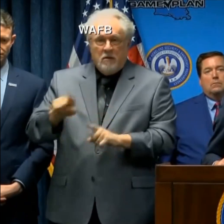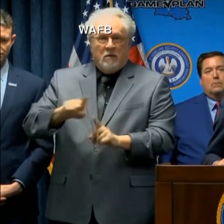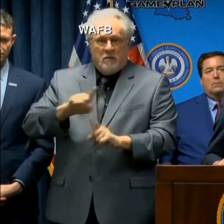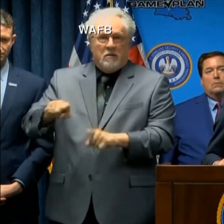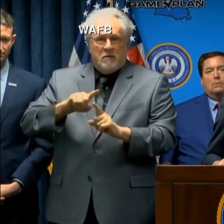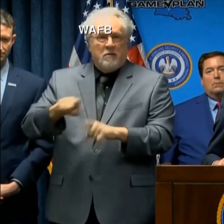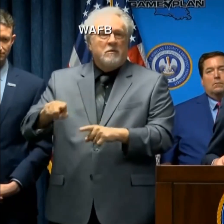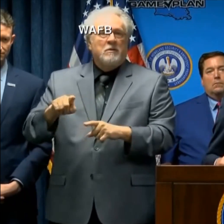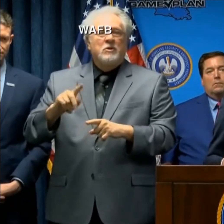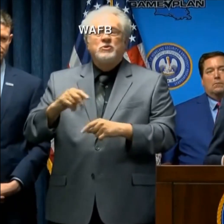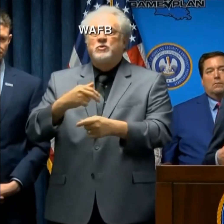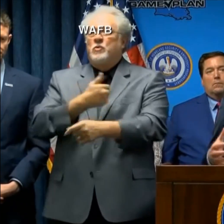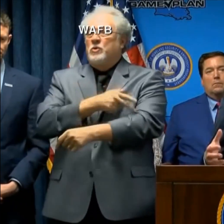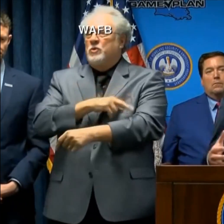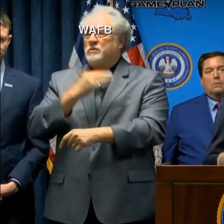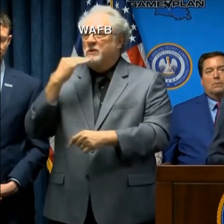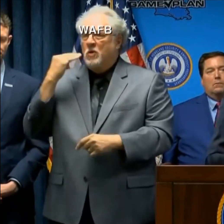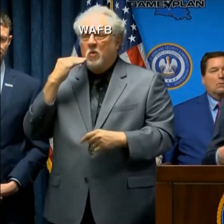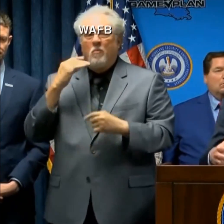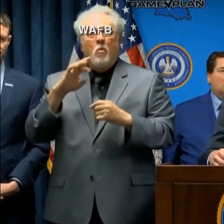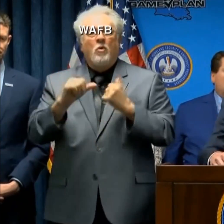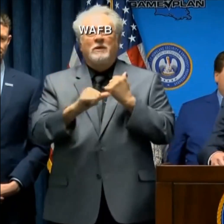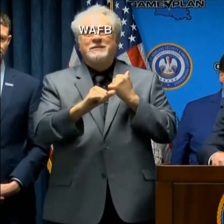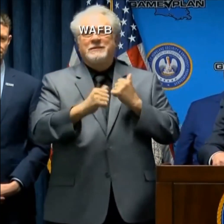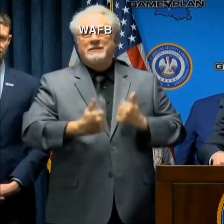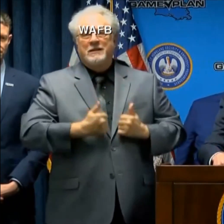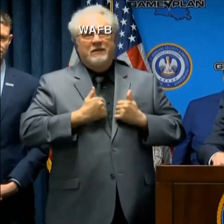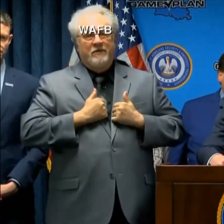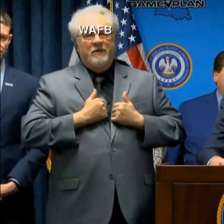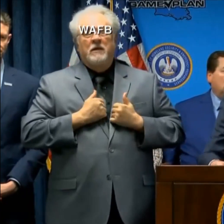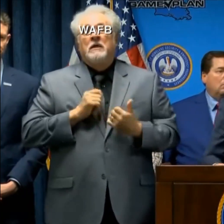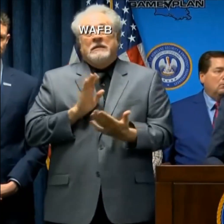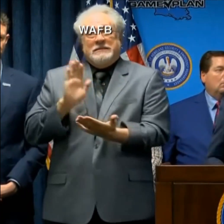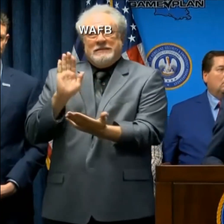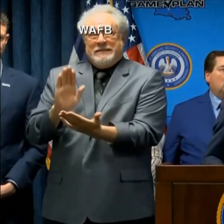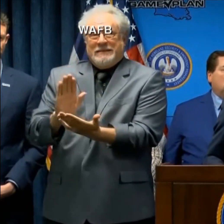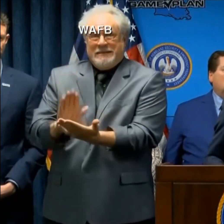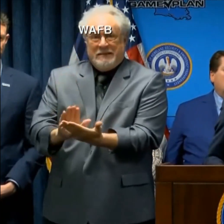nursing homes assisted living centers that will really help control the spread